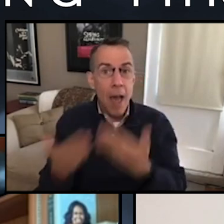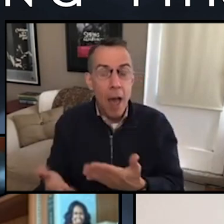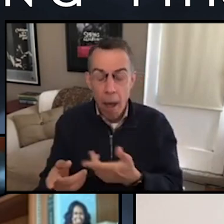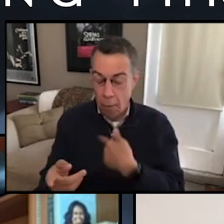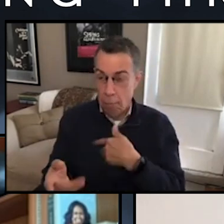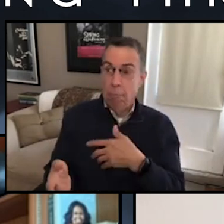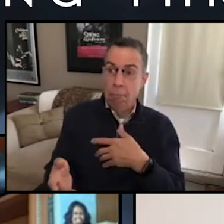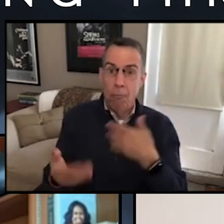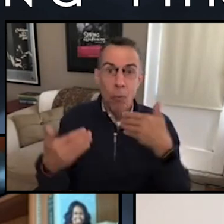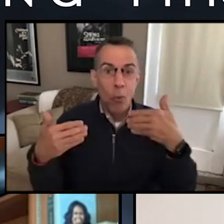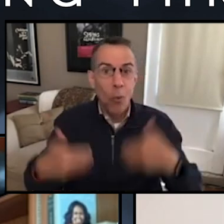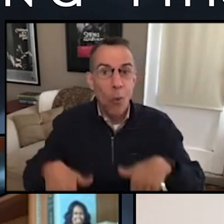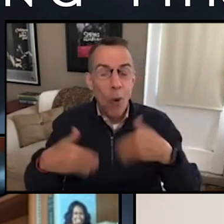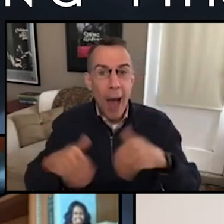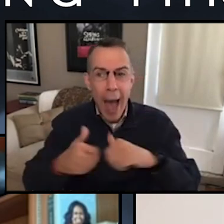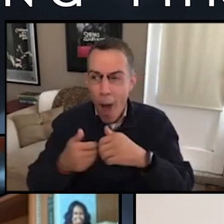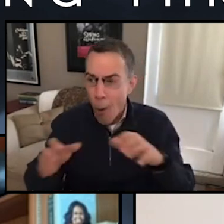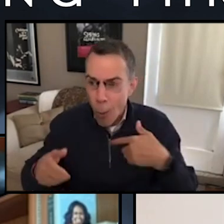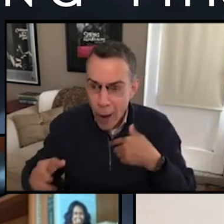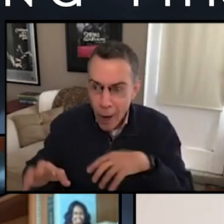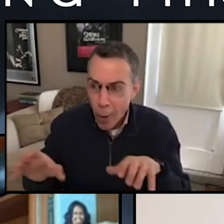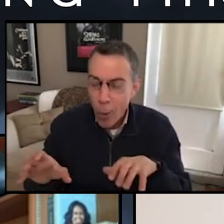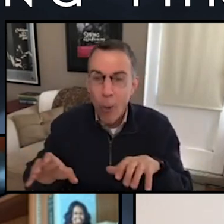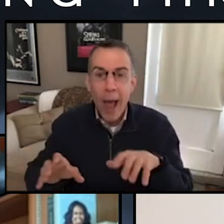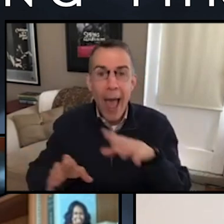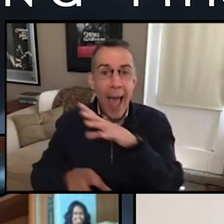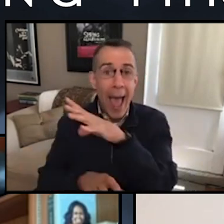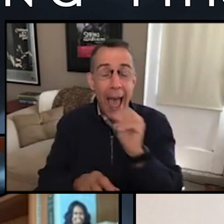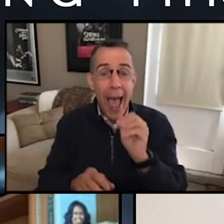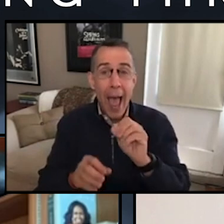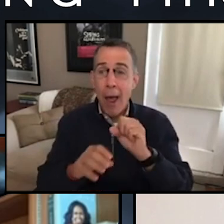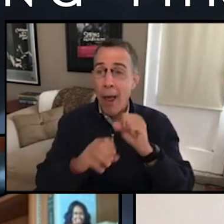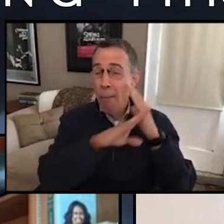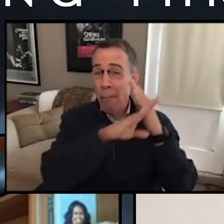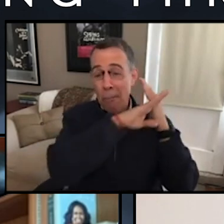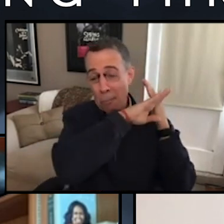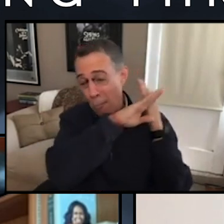how we've done it, and also be able to break down assumptions that other people